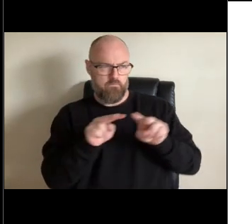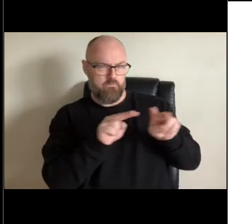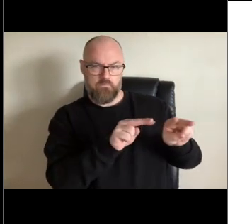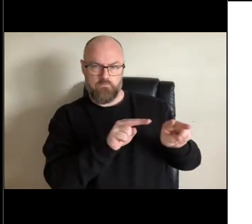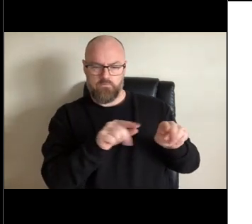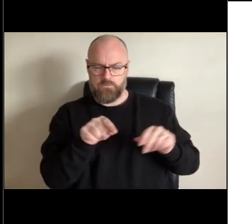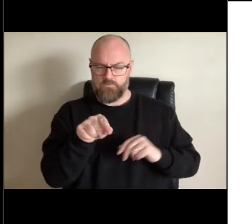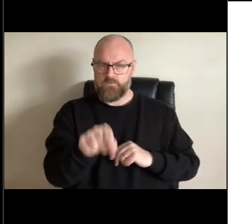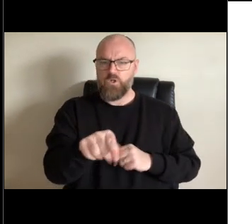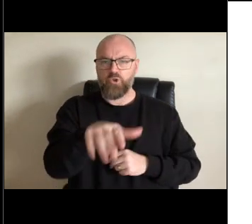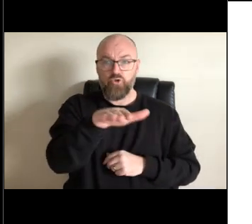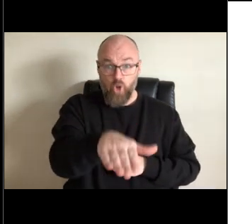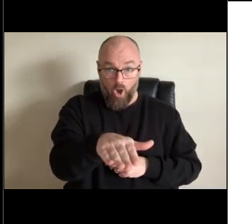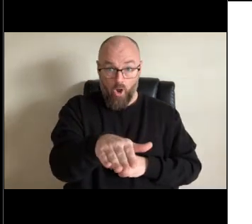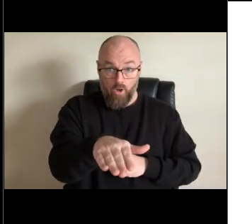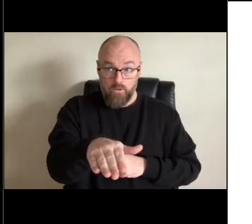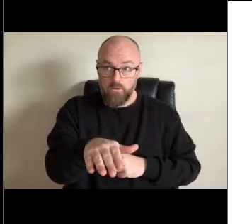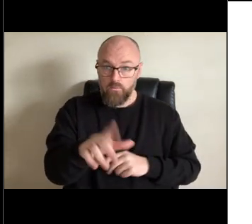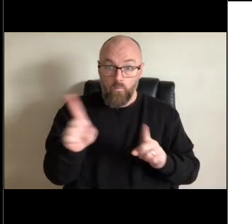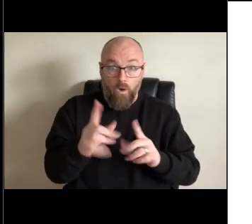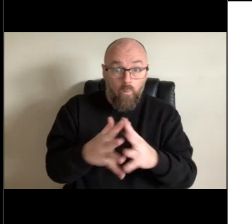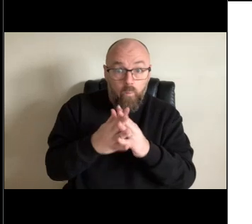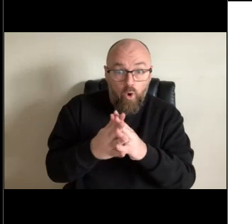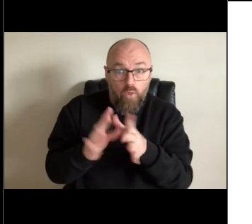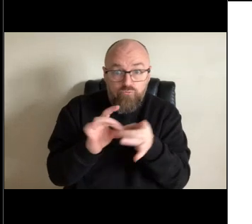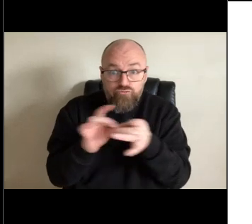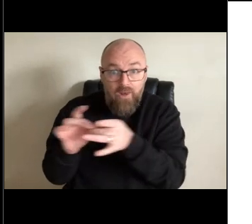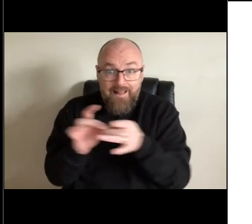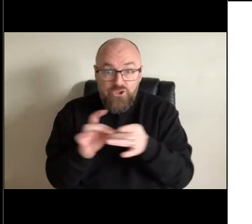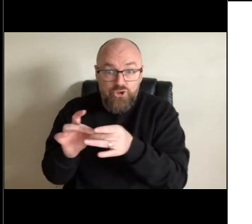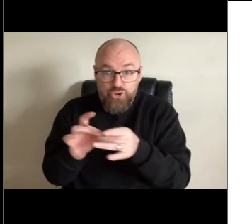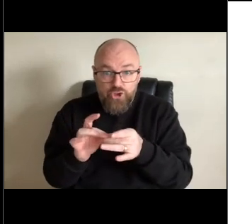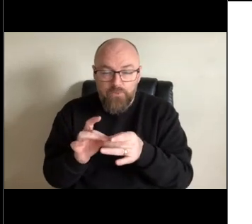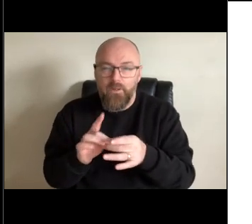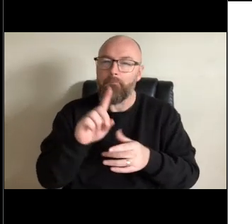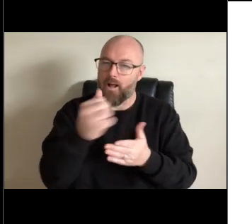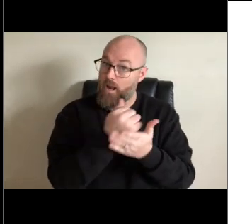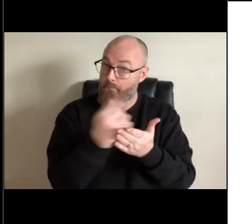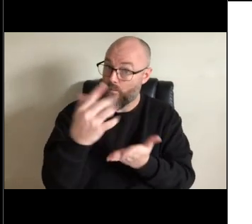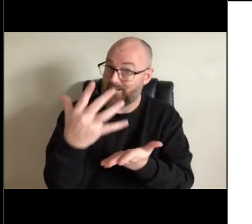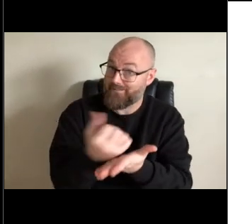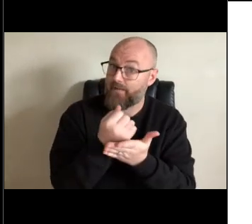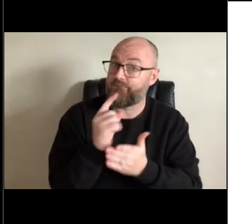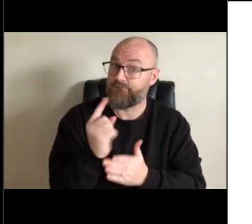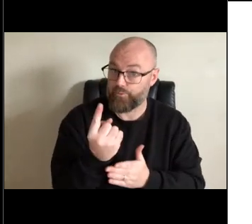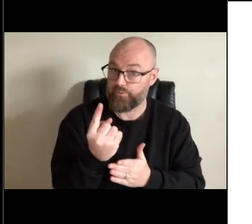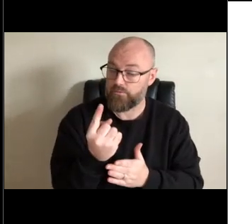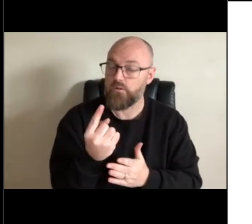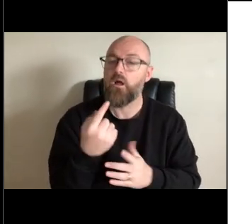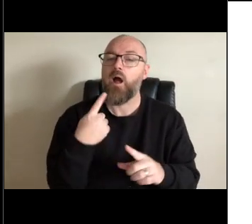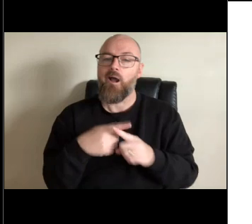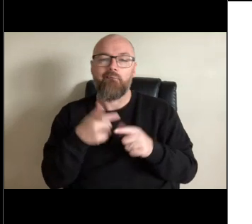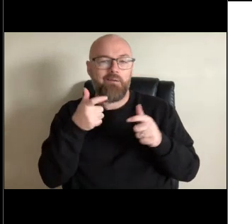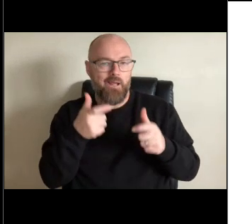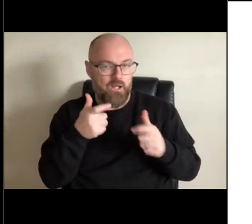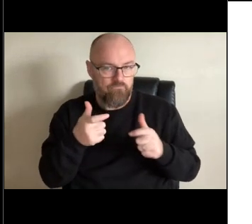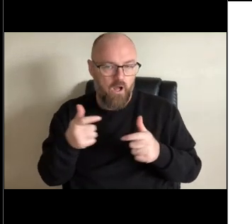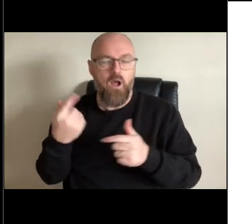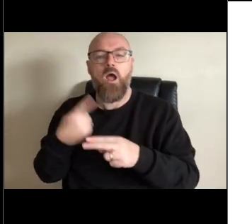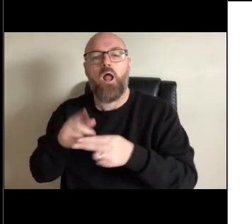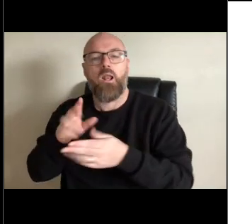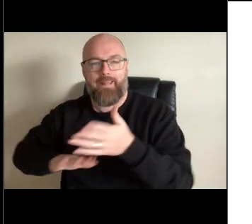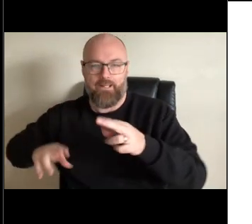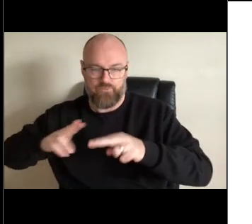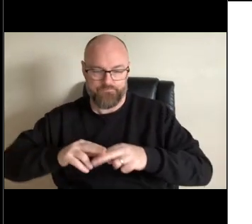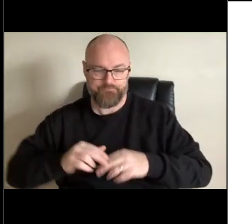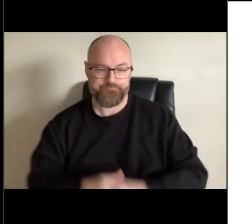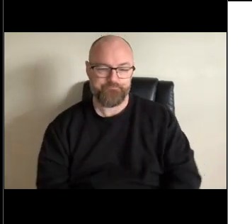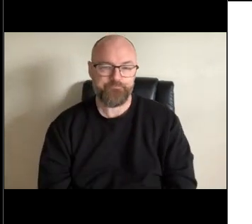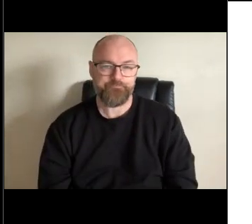parent with the focus on the safety of the child and carers in that um decision making and the Act